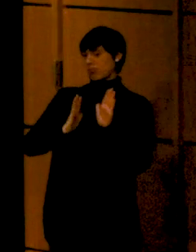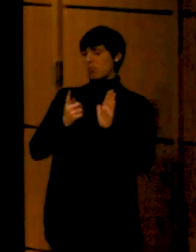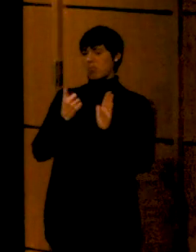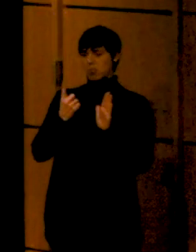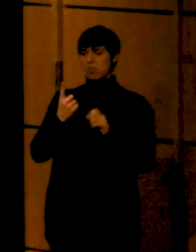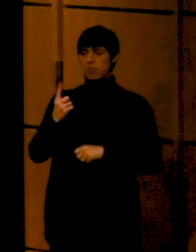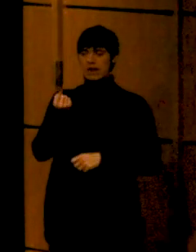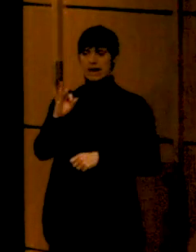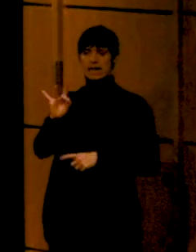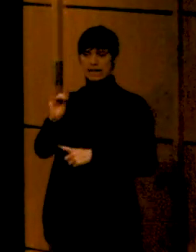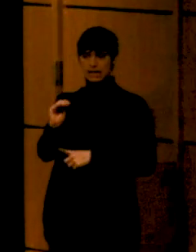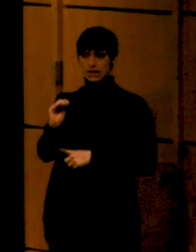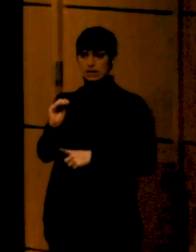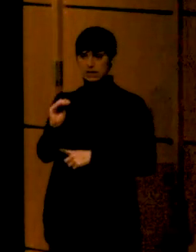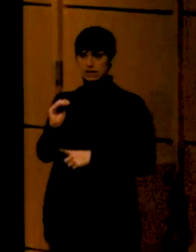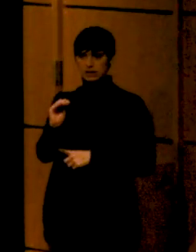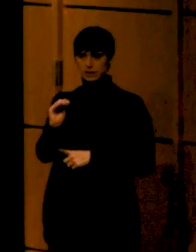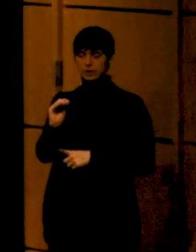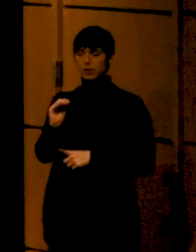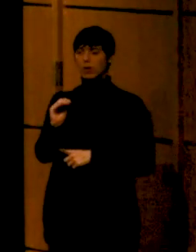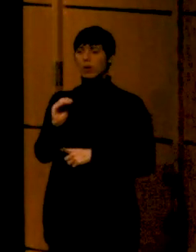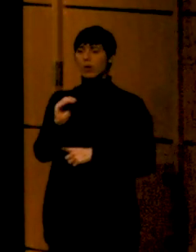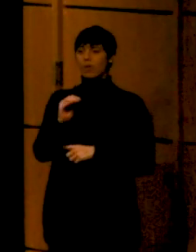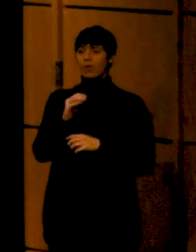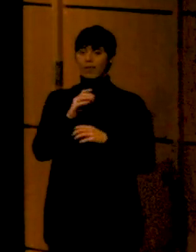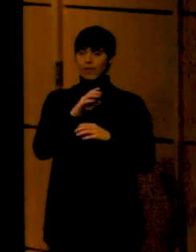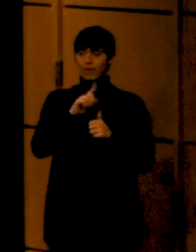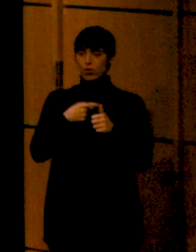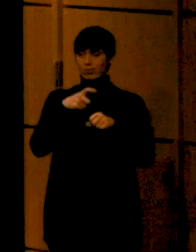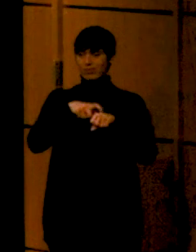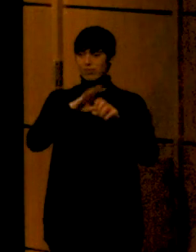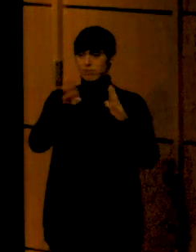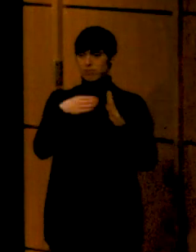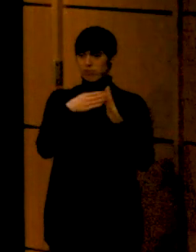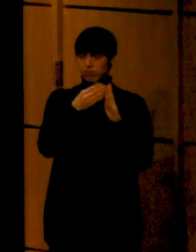And it was announced after the first eruption of Mount St. Helens on March the 27th.